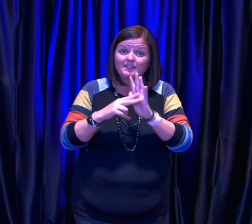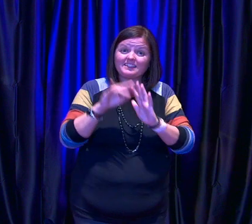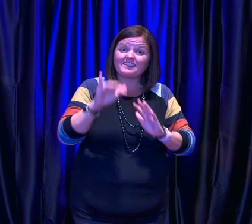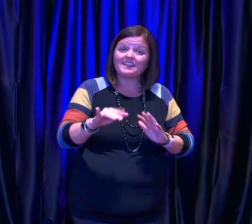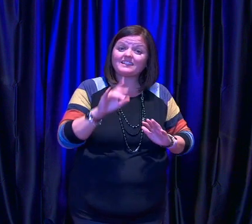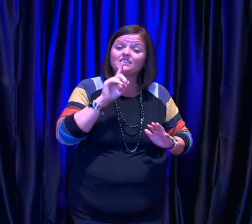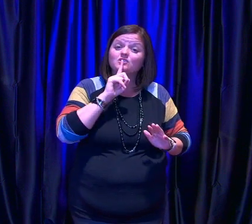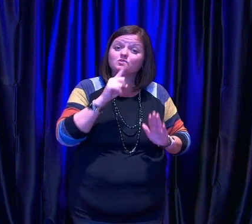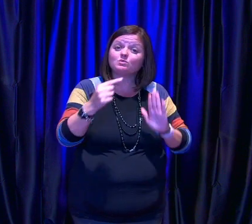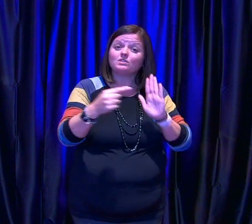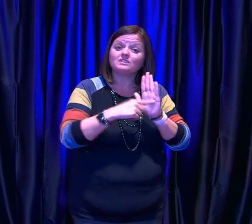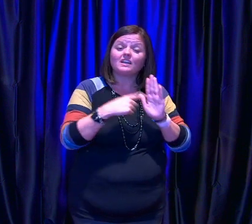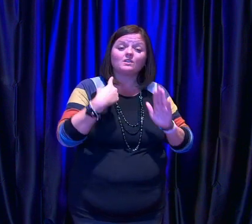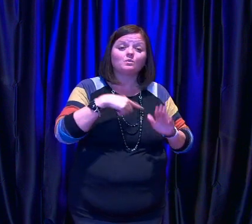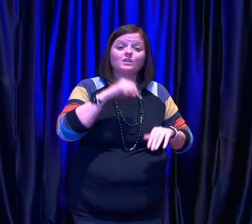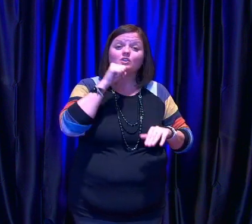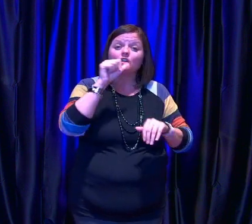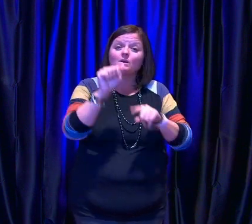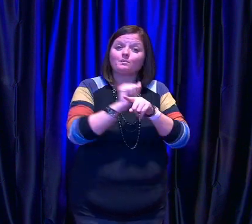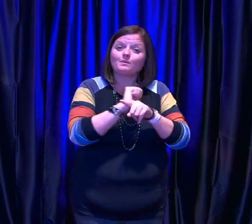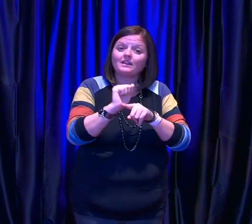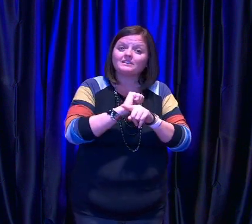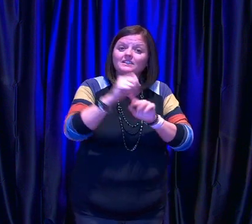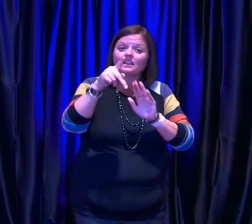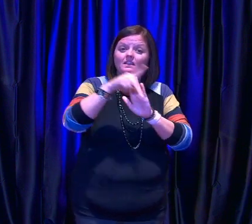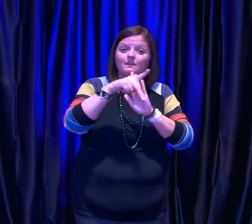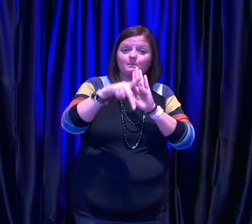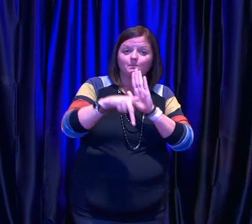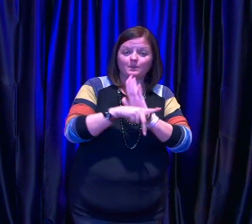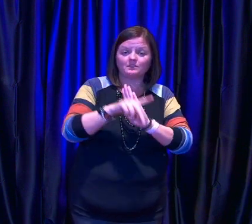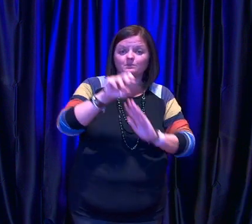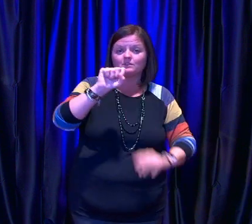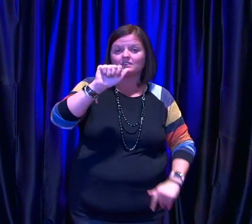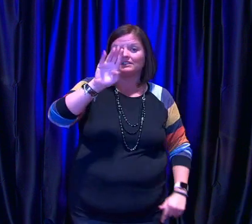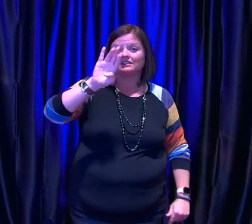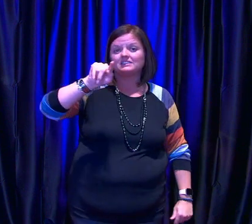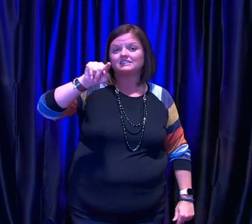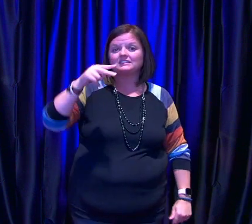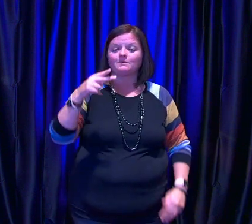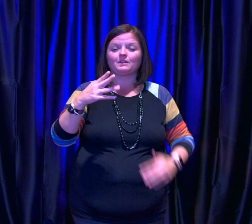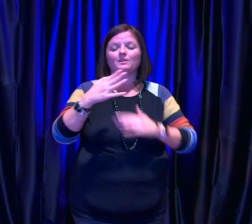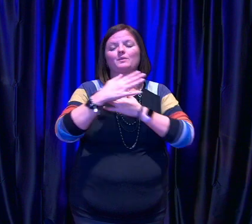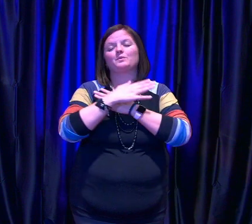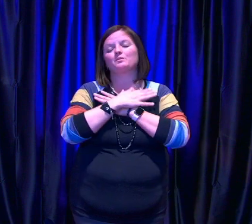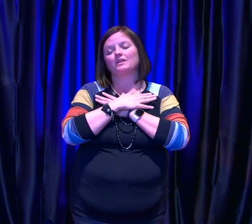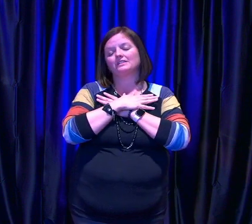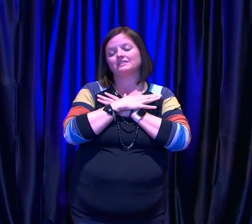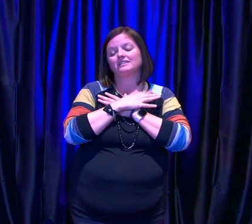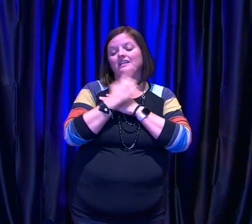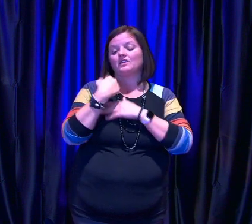practicing the principle of sabbath rest and we need to step back we